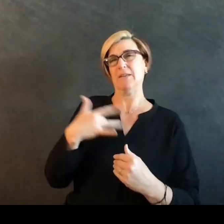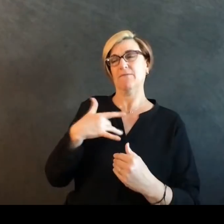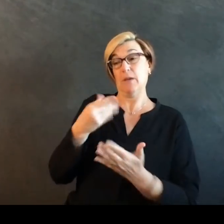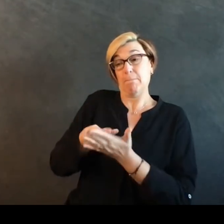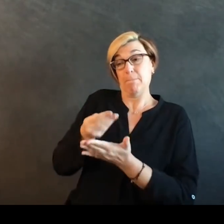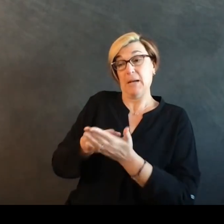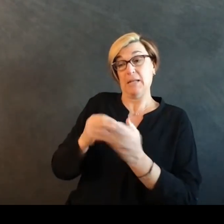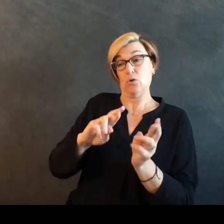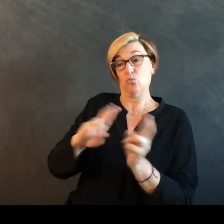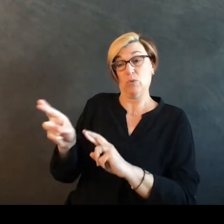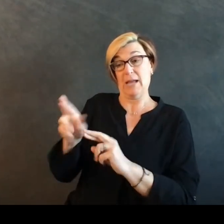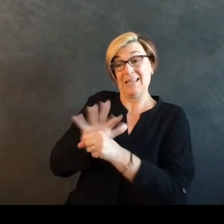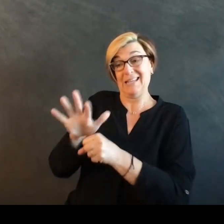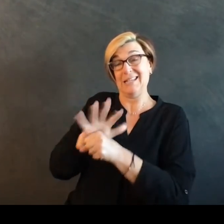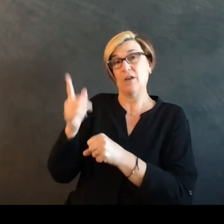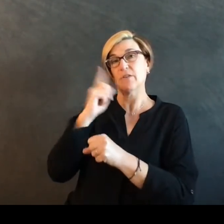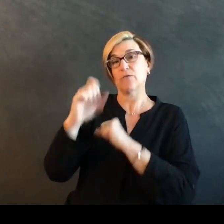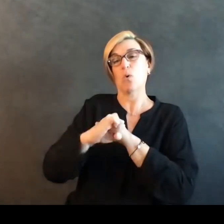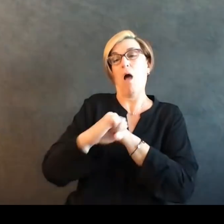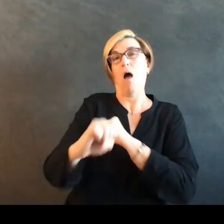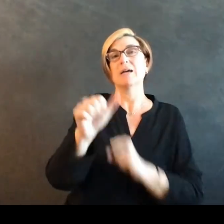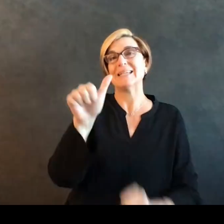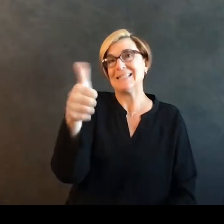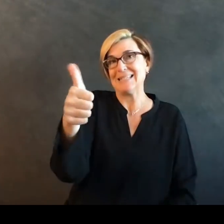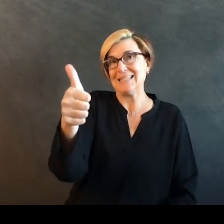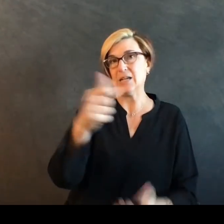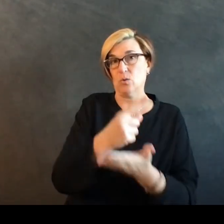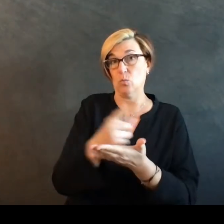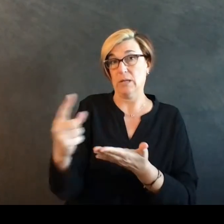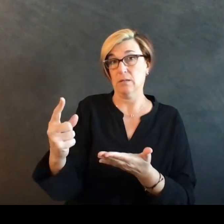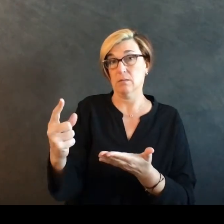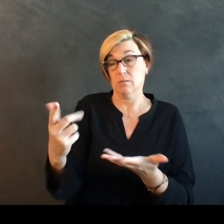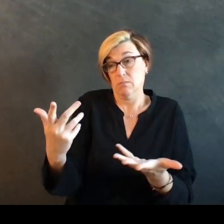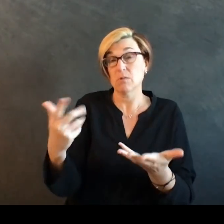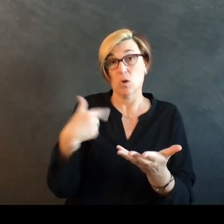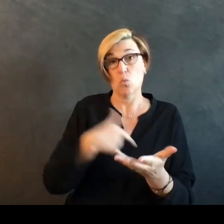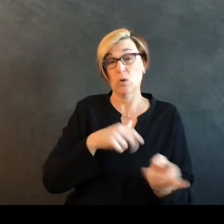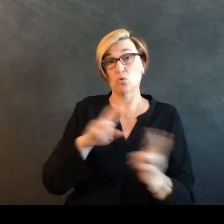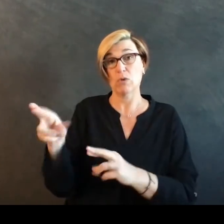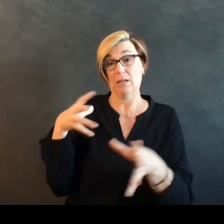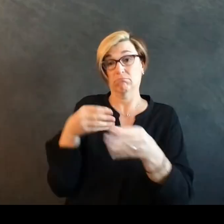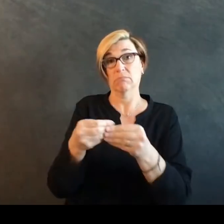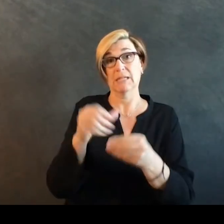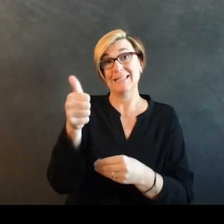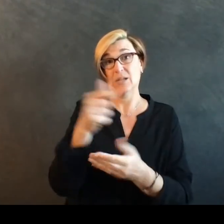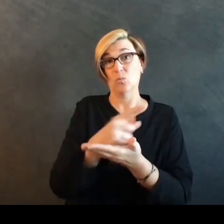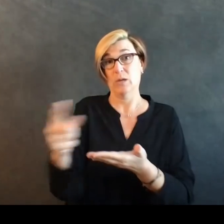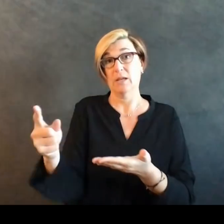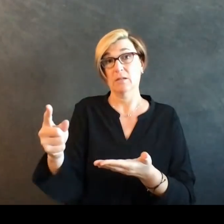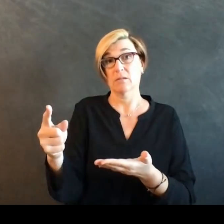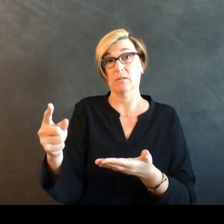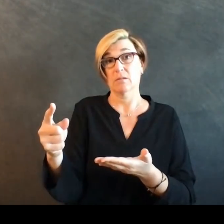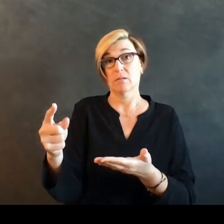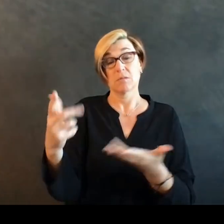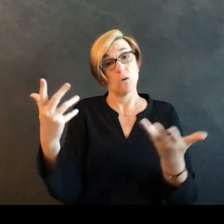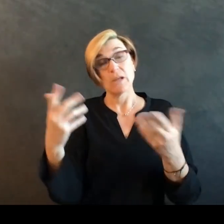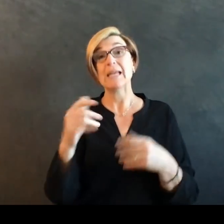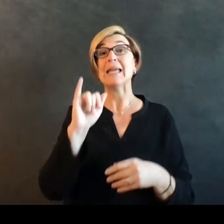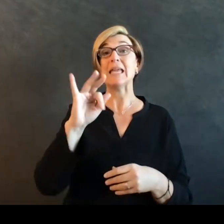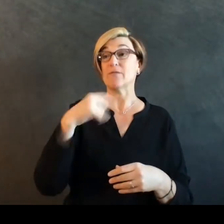designed and again I think the president's been very clear if we need to go back to Congress to support the American economy and American workers we